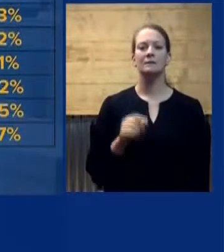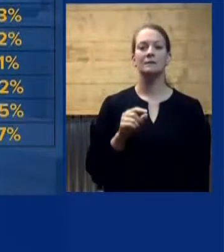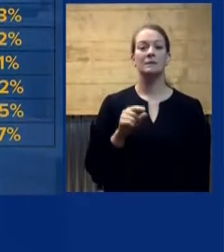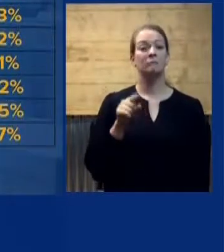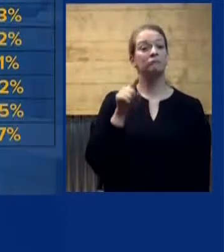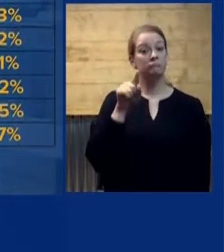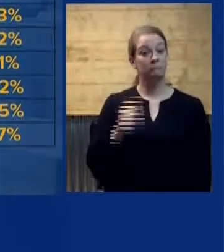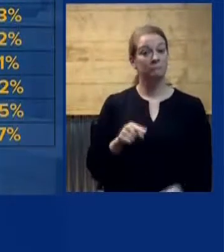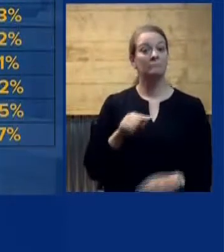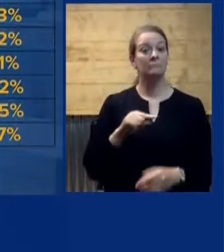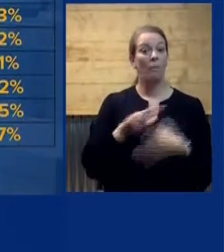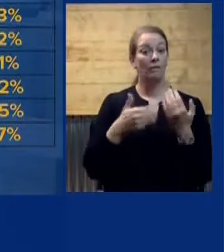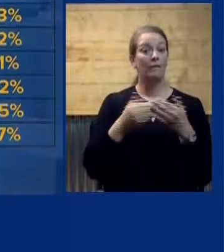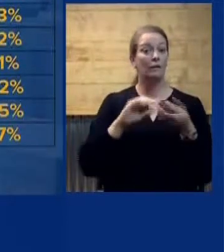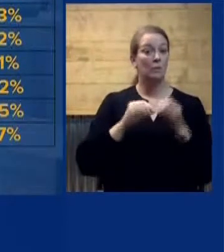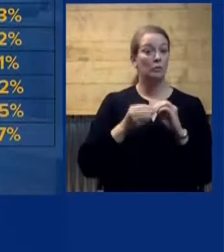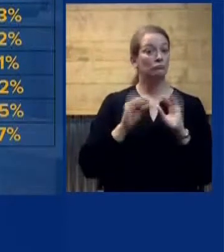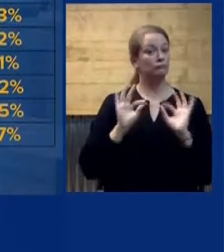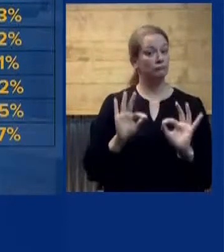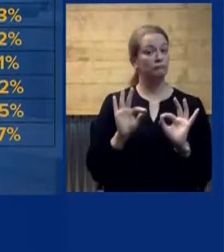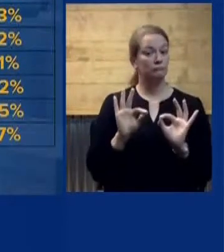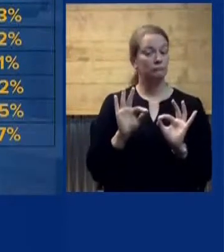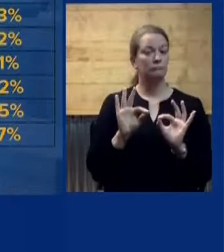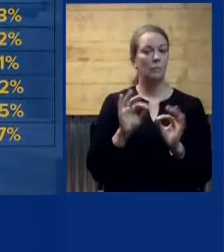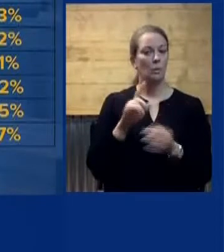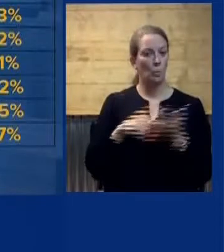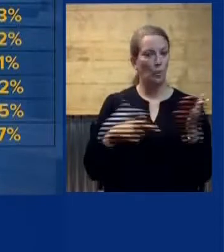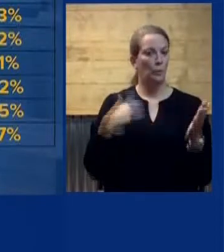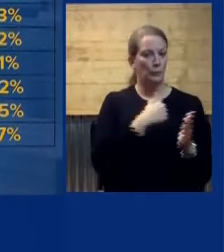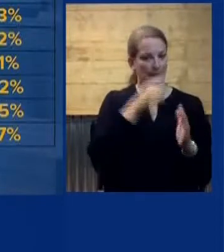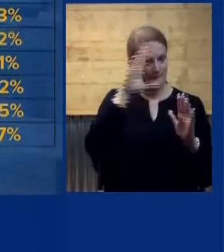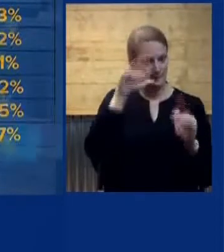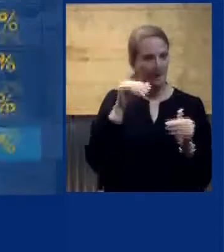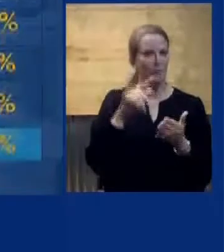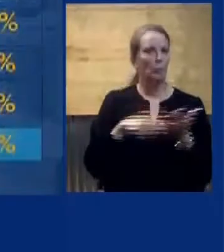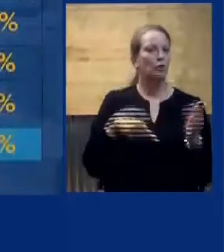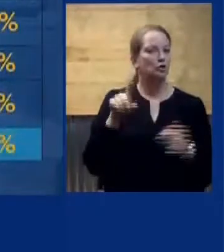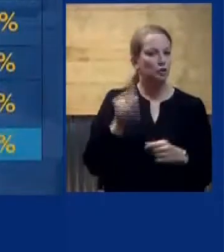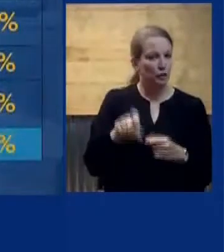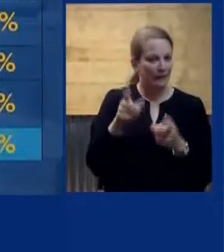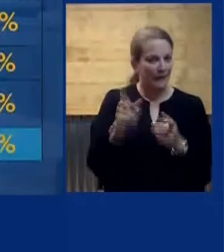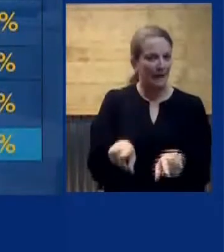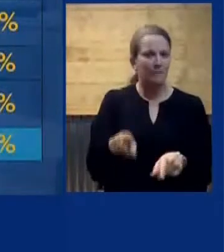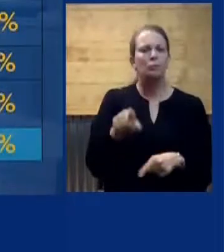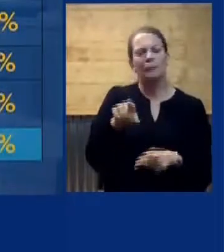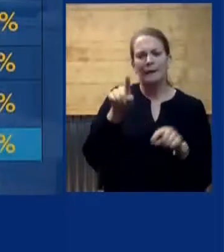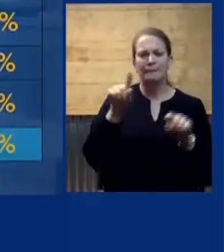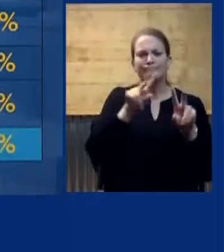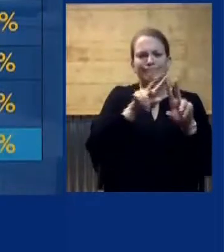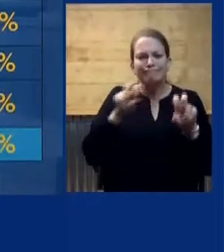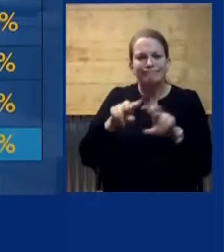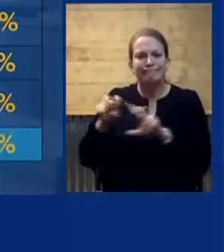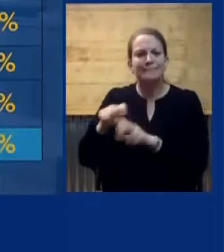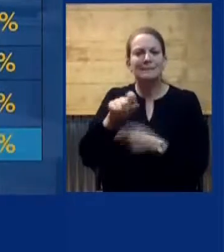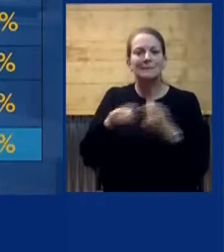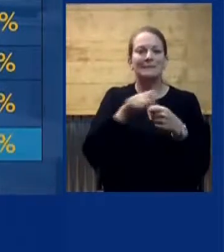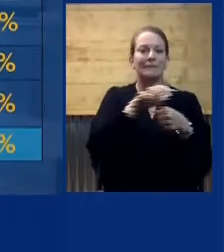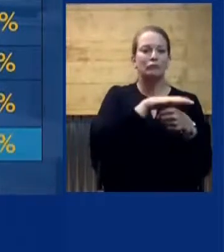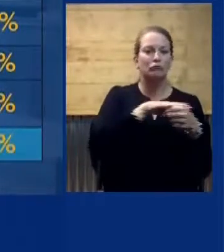IT ARE LOW. SO THE FACT THAT THIS NUMBER IS DOWN IS VERY POSITIVE. ALL OF THE NUMBERS ARE WHERE